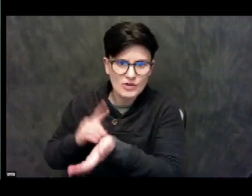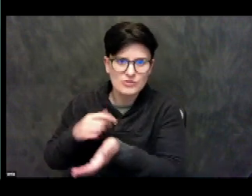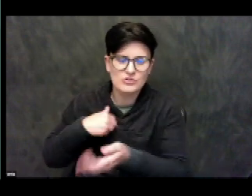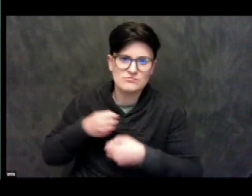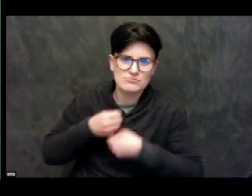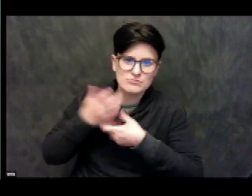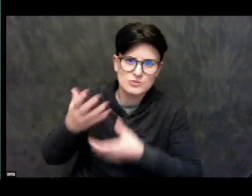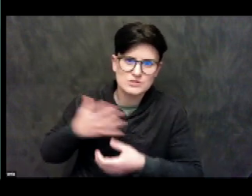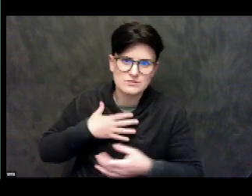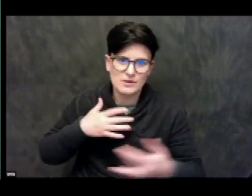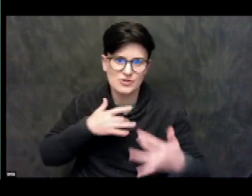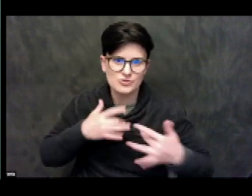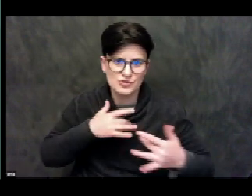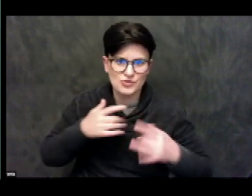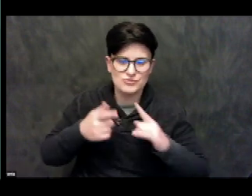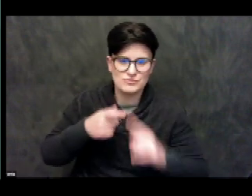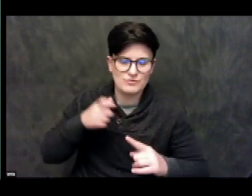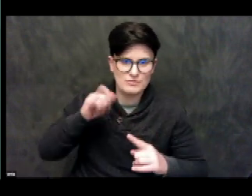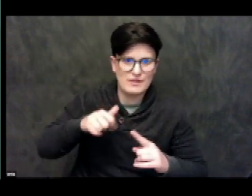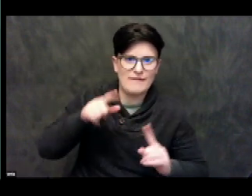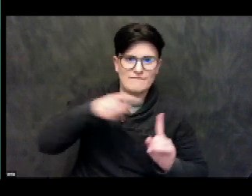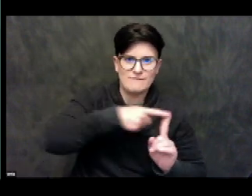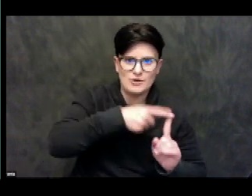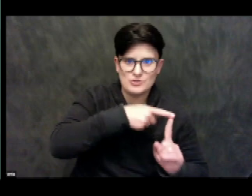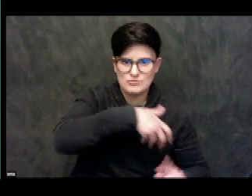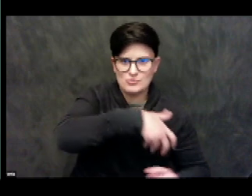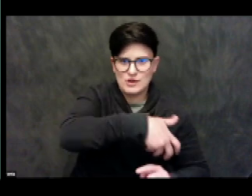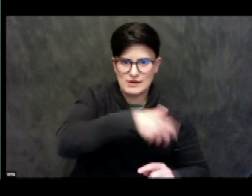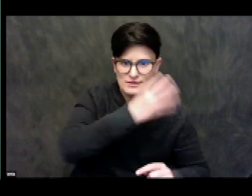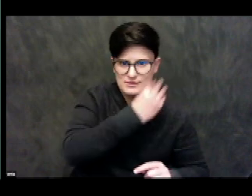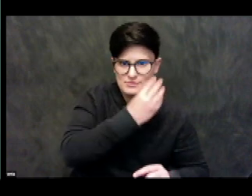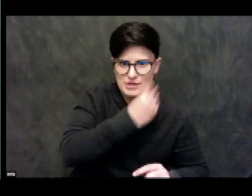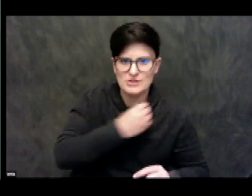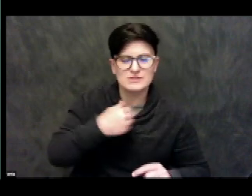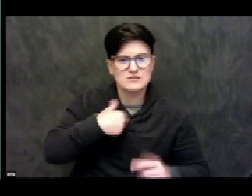understand was was great.